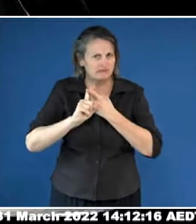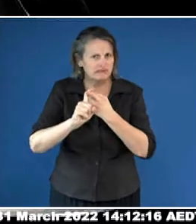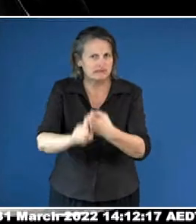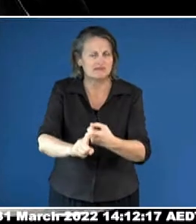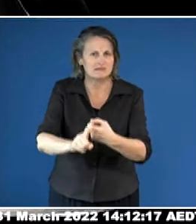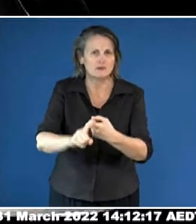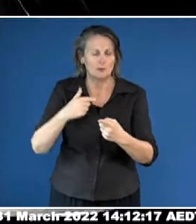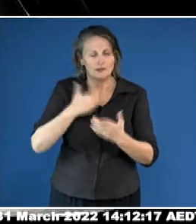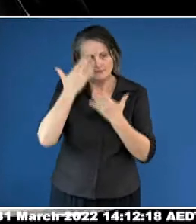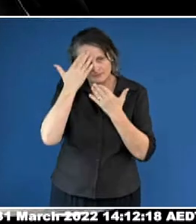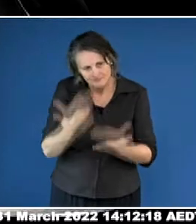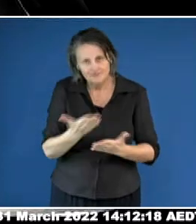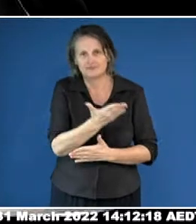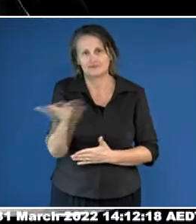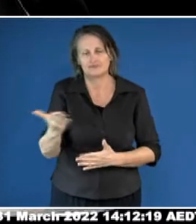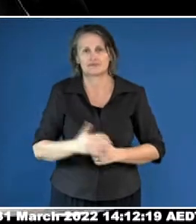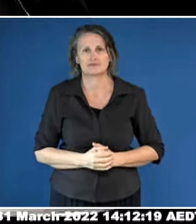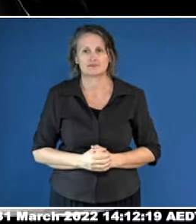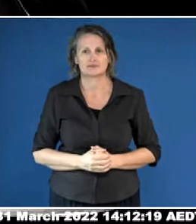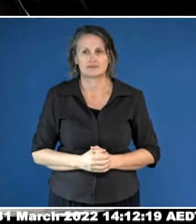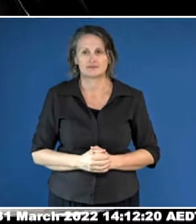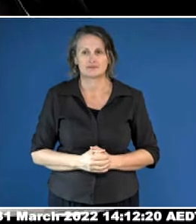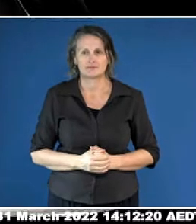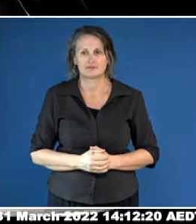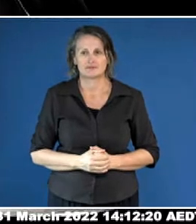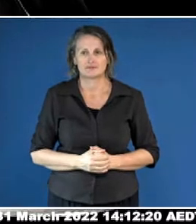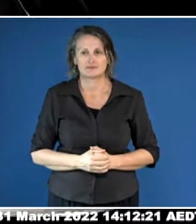Sitting in front of me right now is a photo of my mum, Julie.